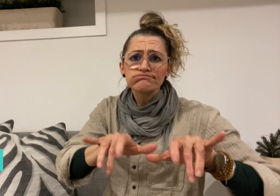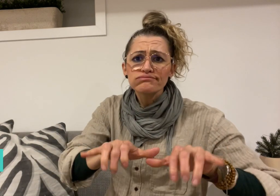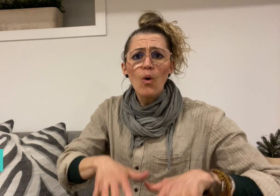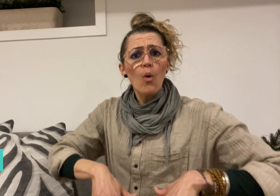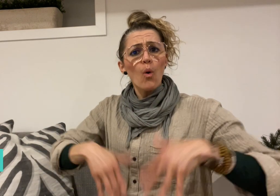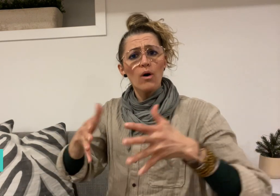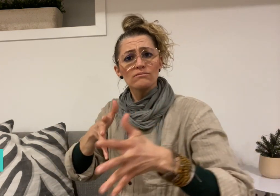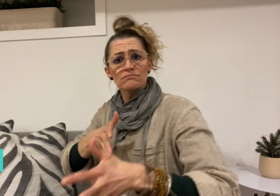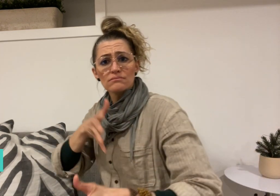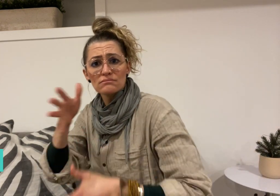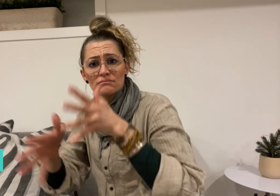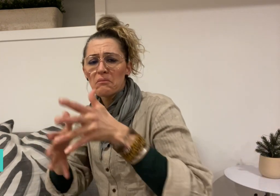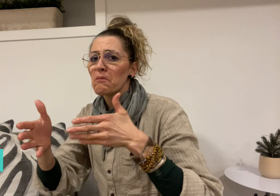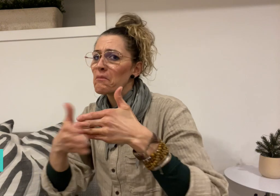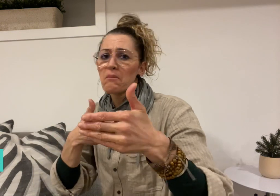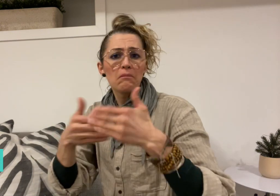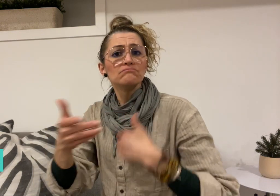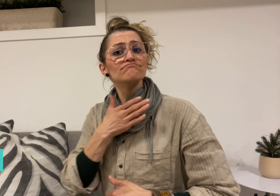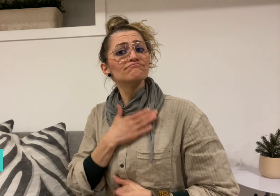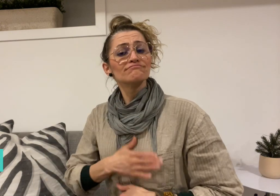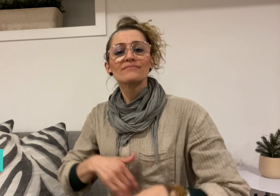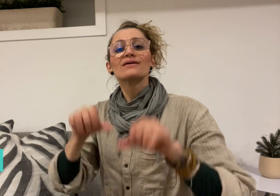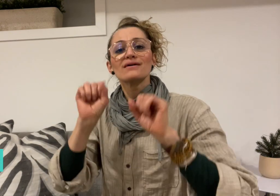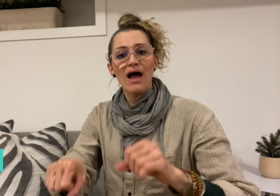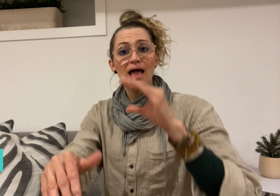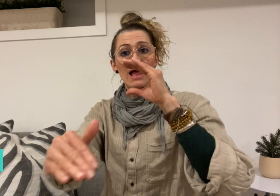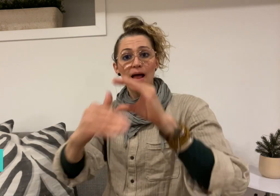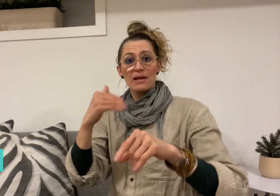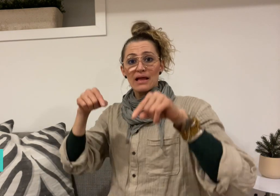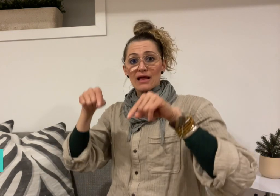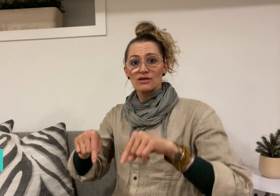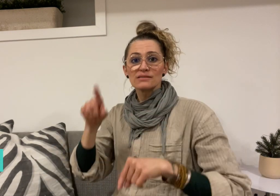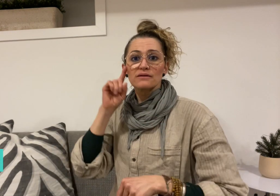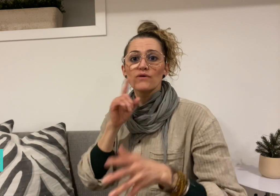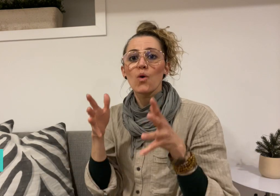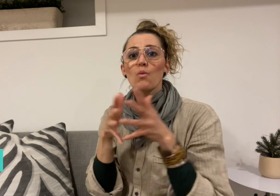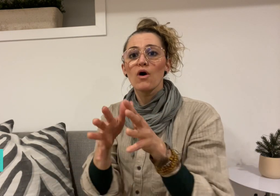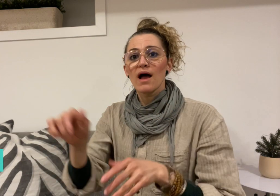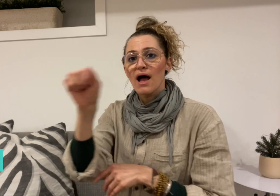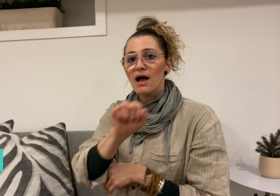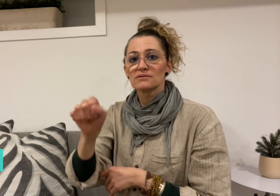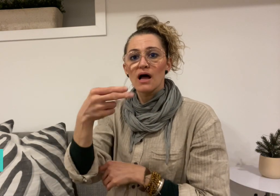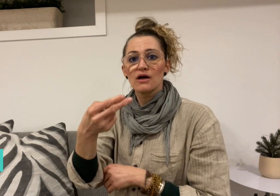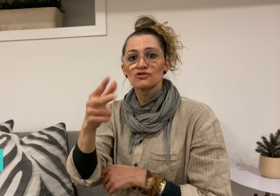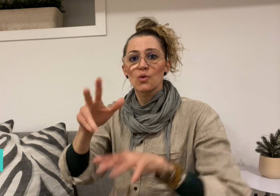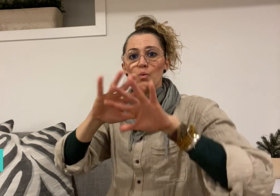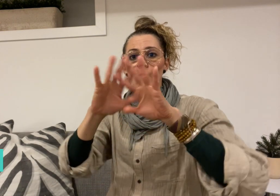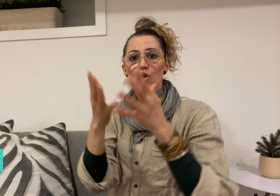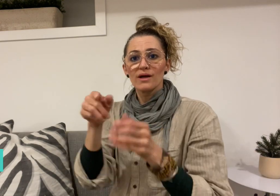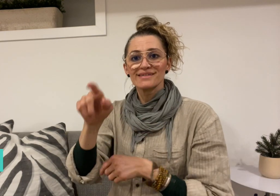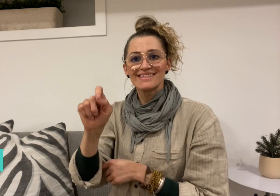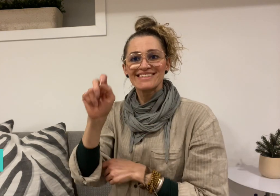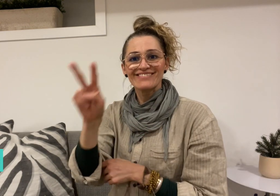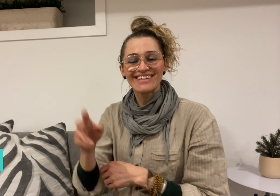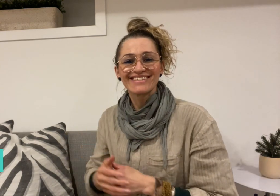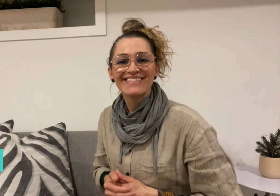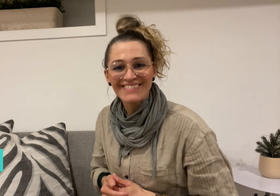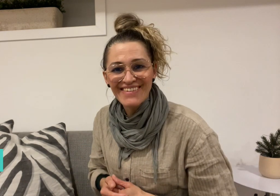in landscape format to deafwire@h3world.tv.